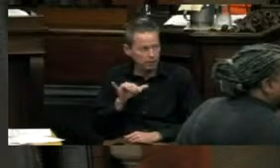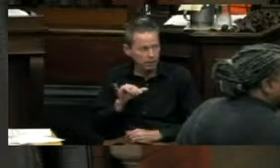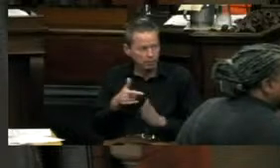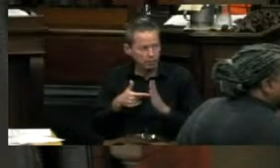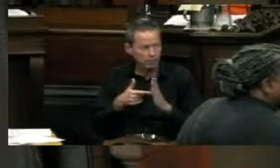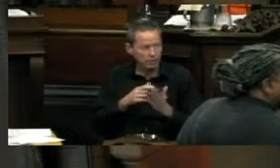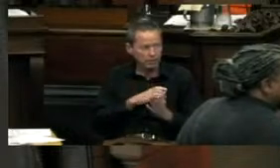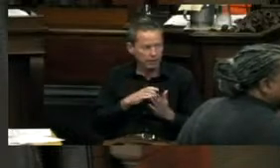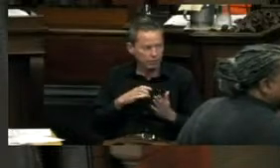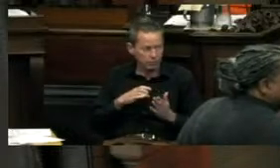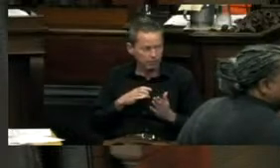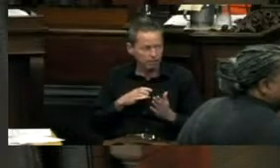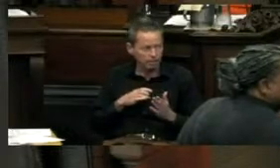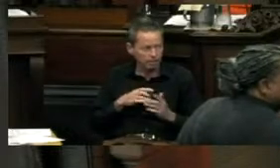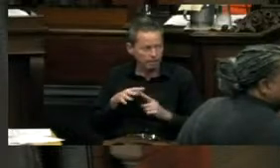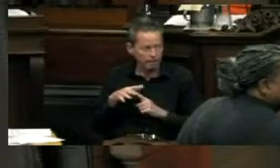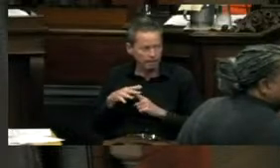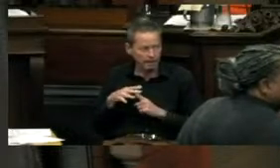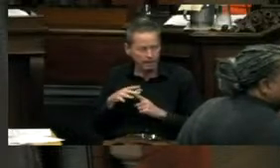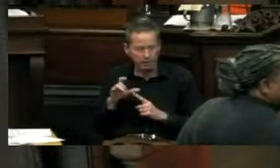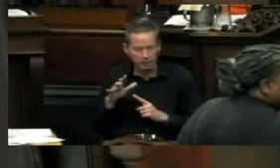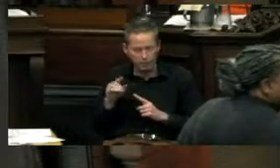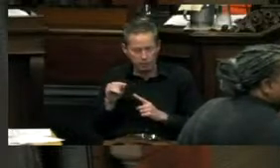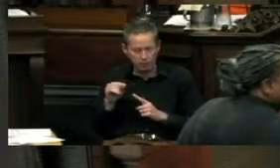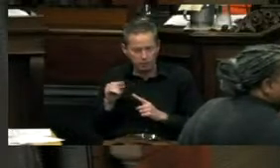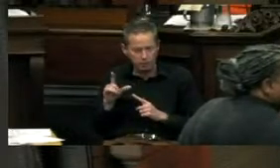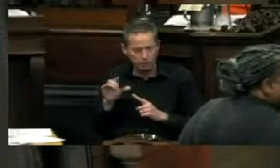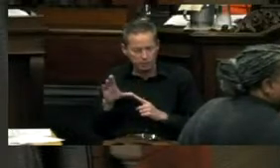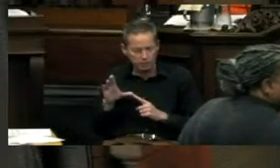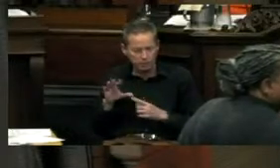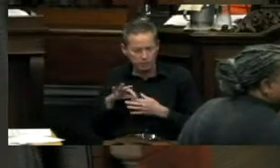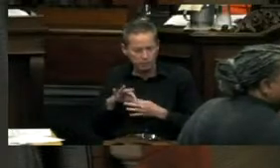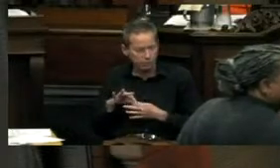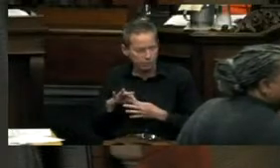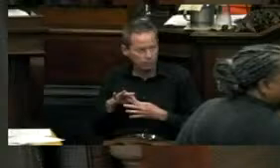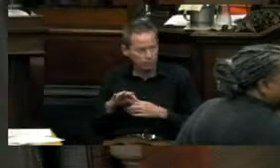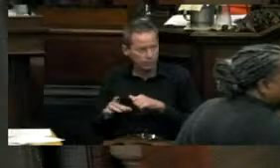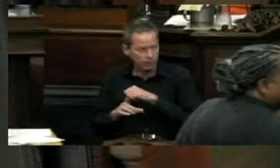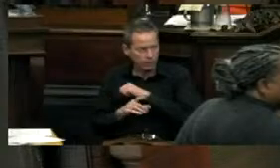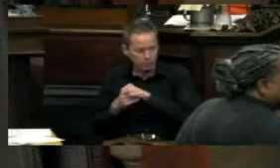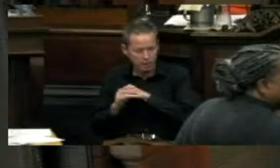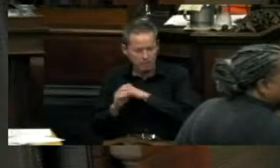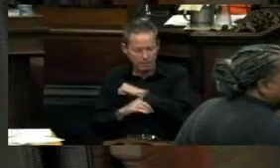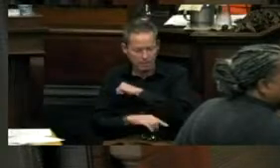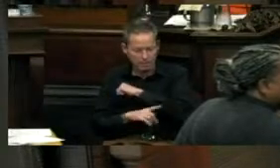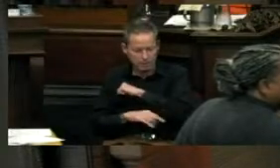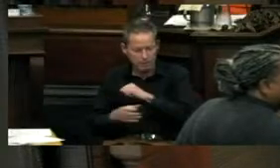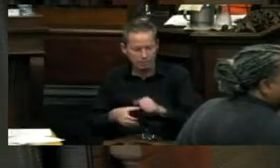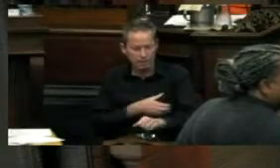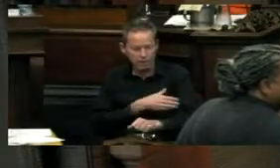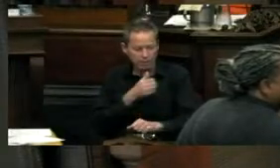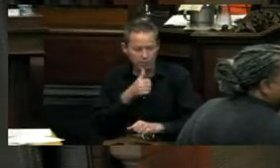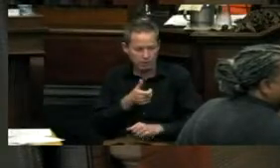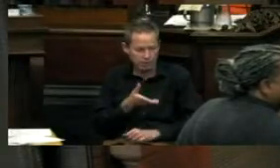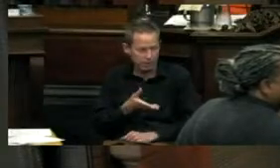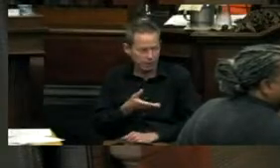of two members. I believe that's correct. That that were kind of point for handling those issues. Kelly's representation of counsel in the context of the